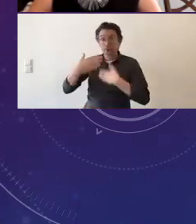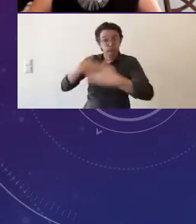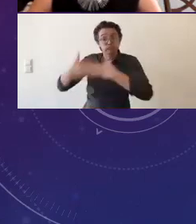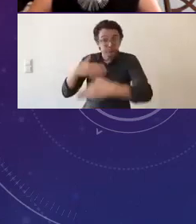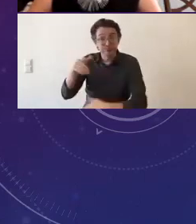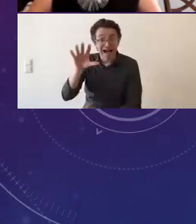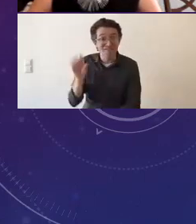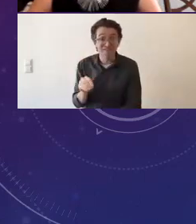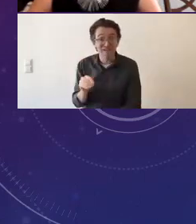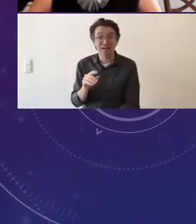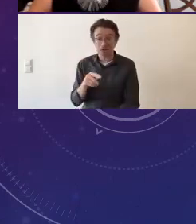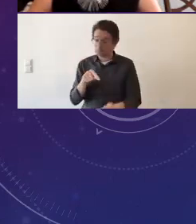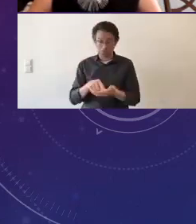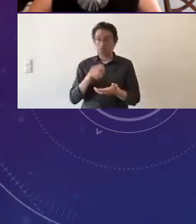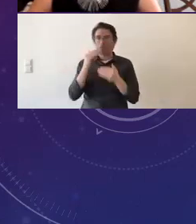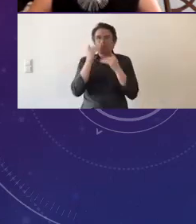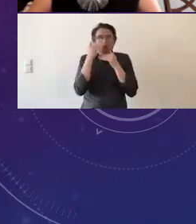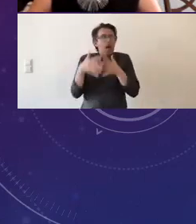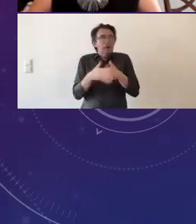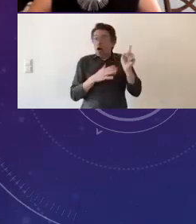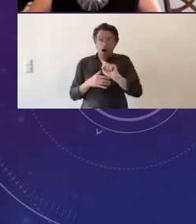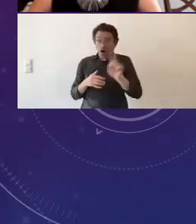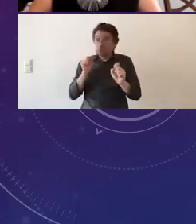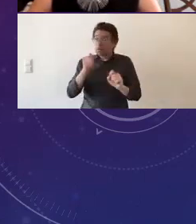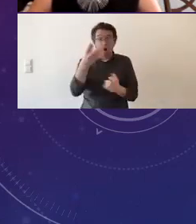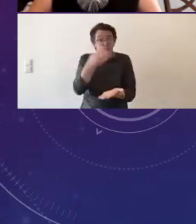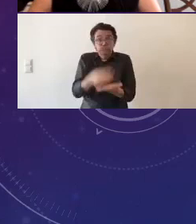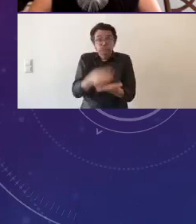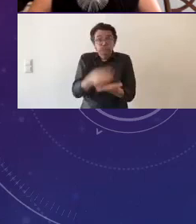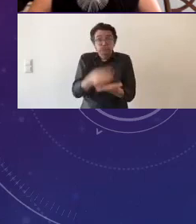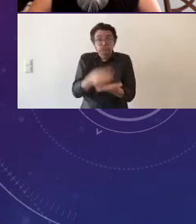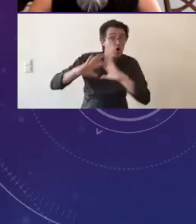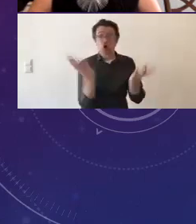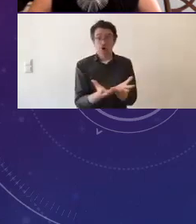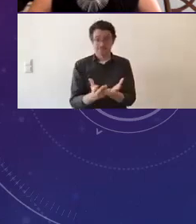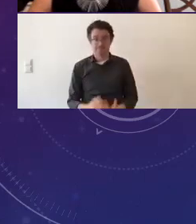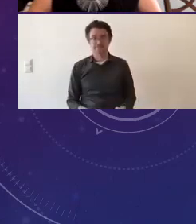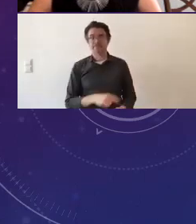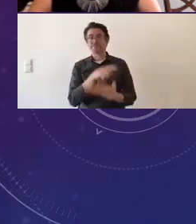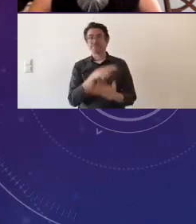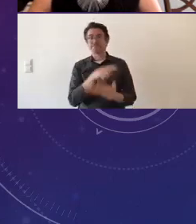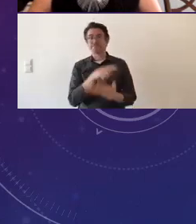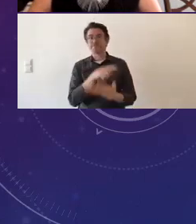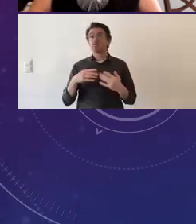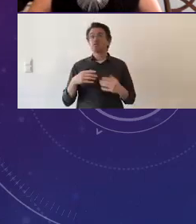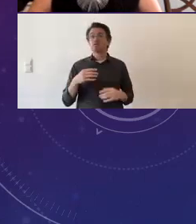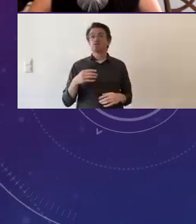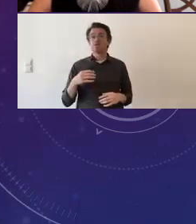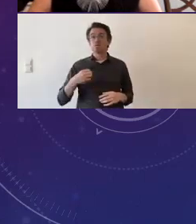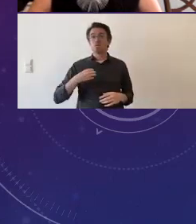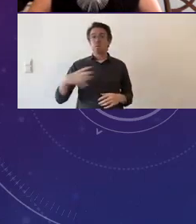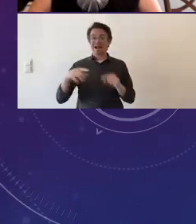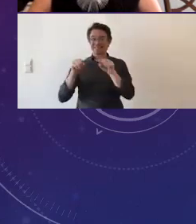o with two vertical lines and there's the otter AI which is a way to have full